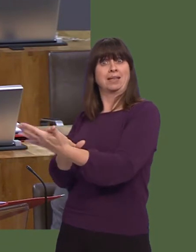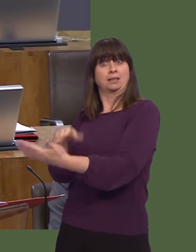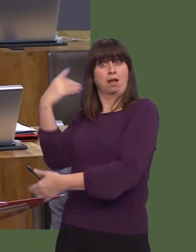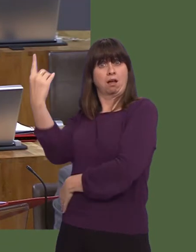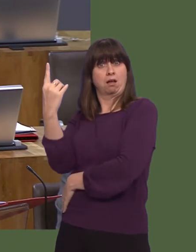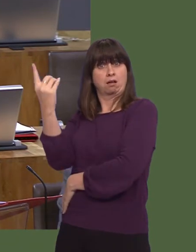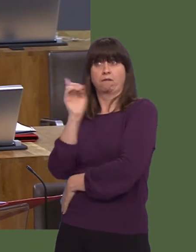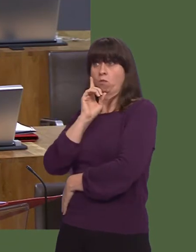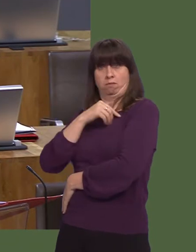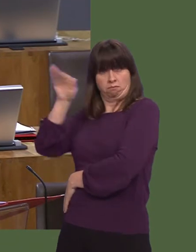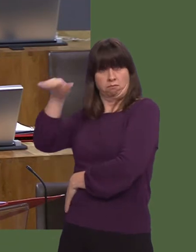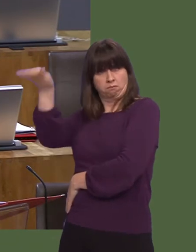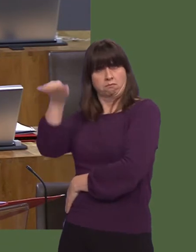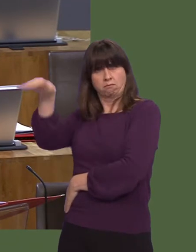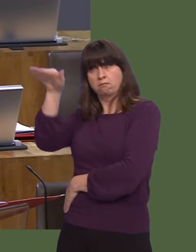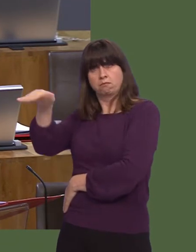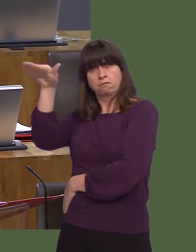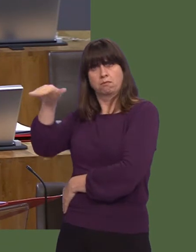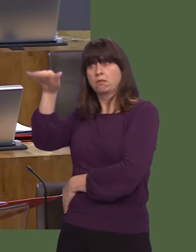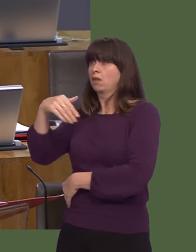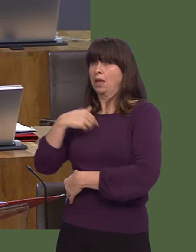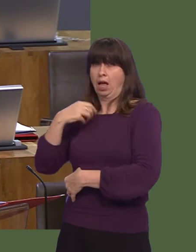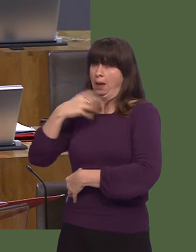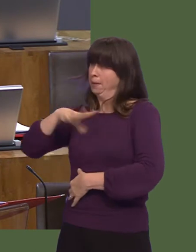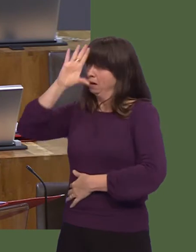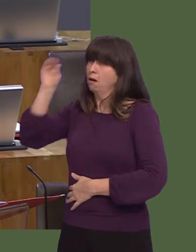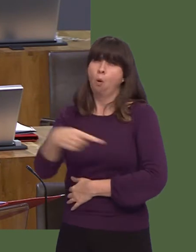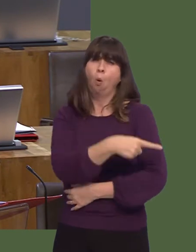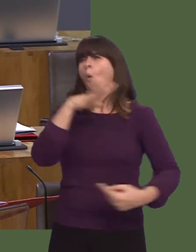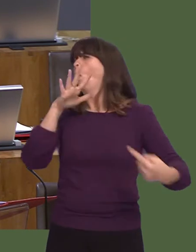mor bwysig, hollbwysig, oedd y morlyn ei hunan, a pha mor bwysig oedd e i economi nid dim